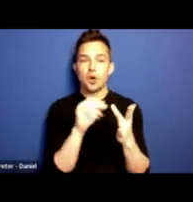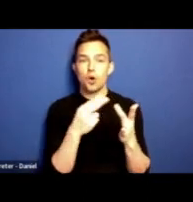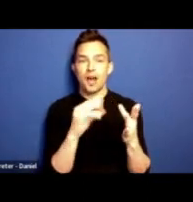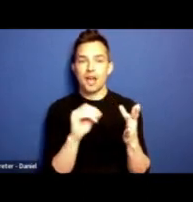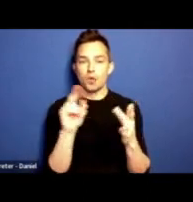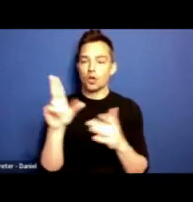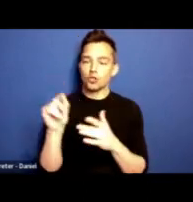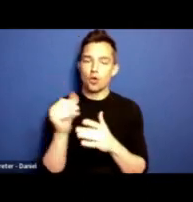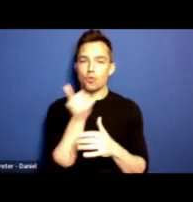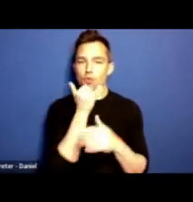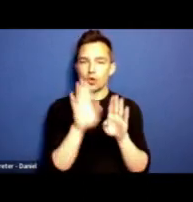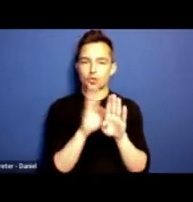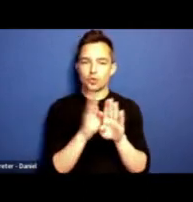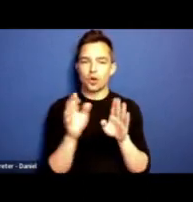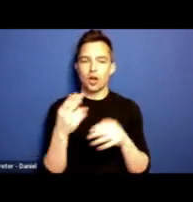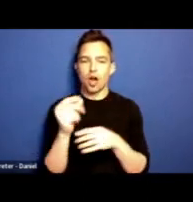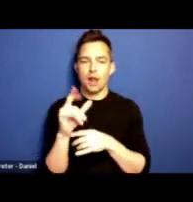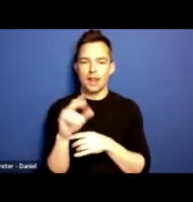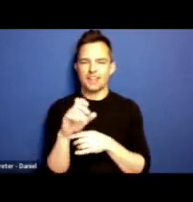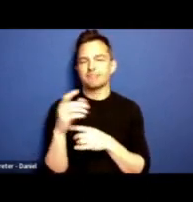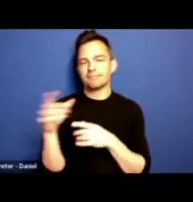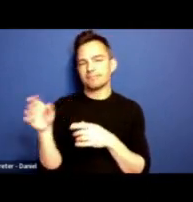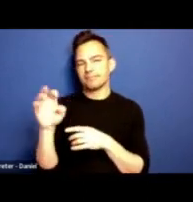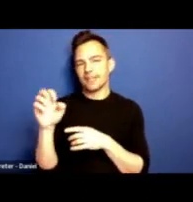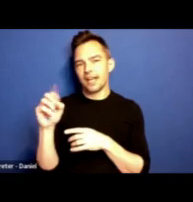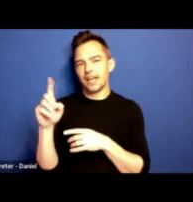hotline, Edwin mentioned the No Wrong Door process, if you next